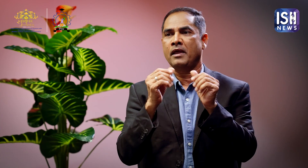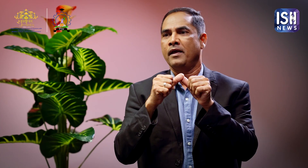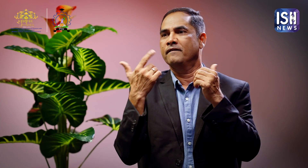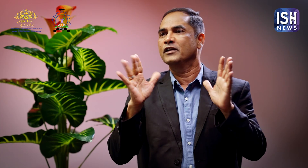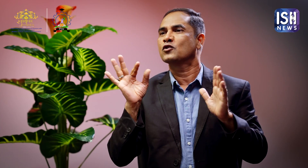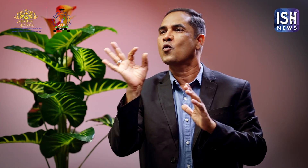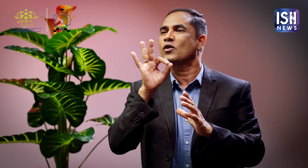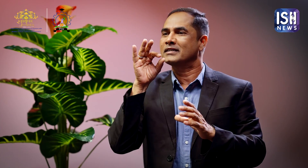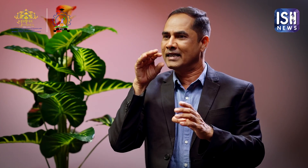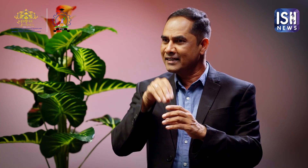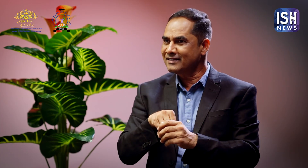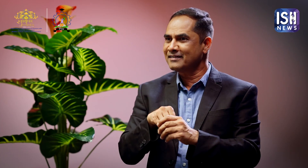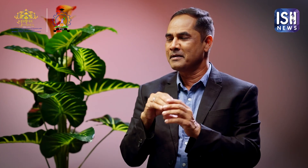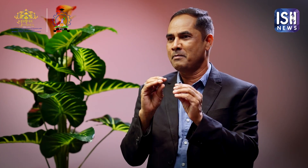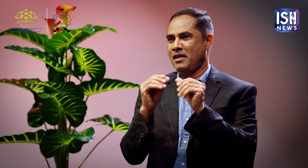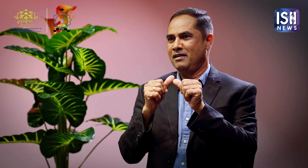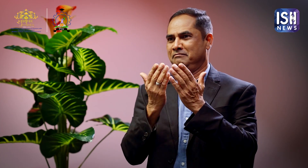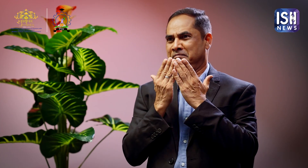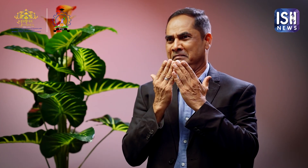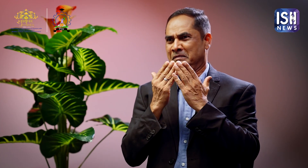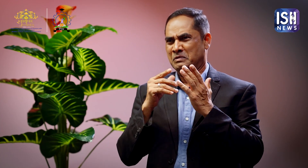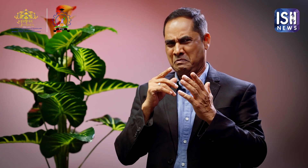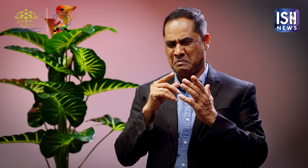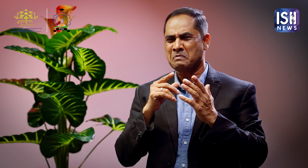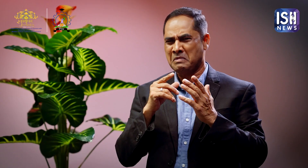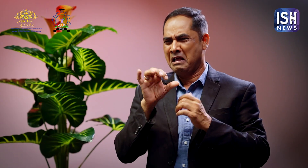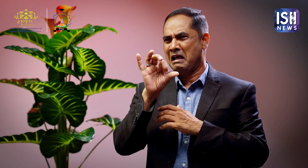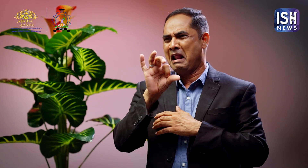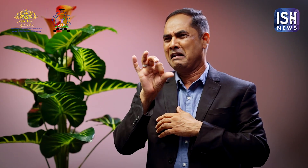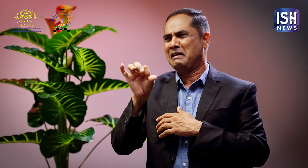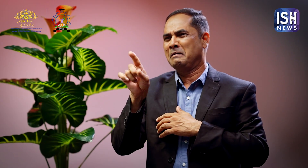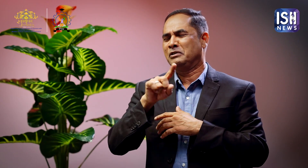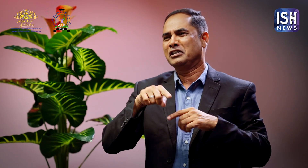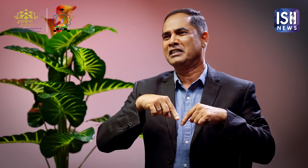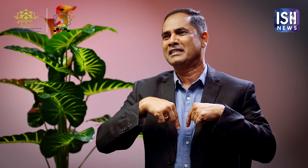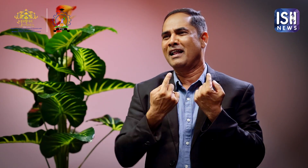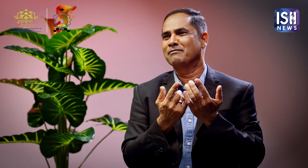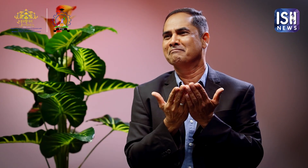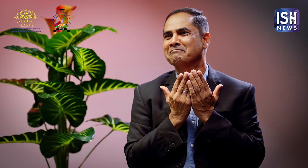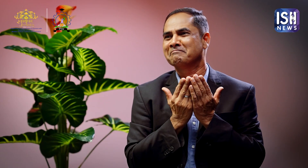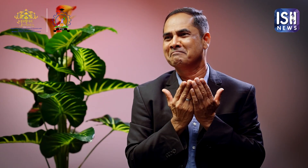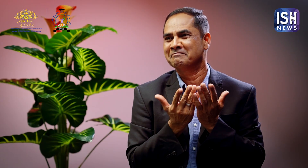I earned my BA degree in Orissa. Throughout my overall learning experience in school, I studied 99% of the material on my own.